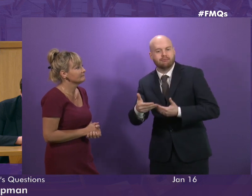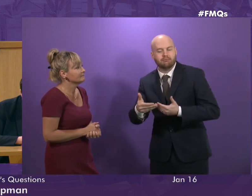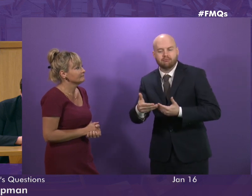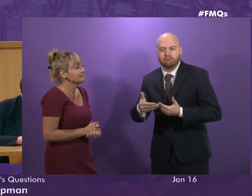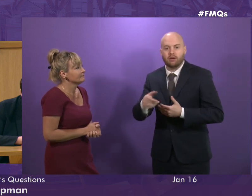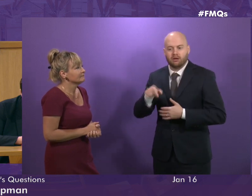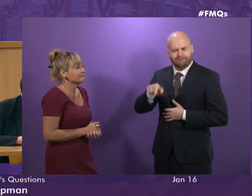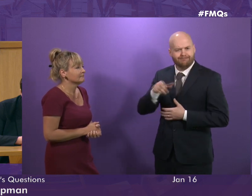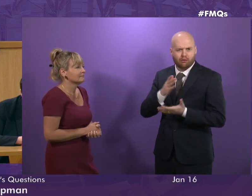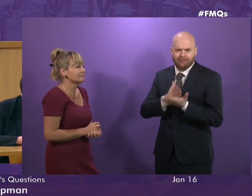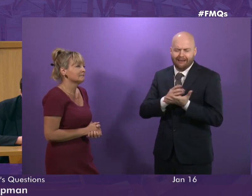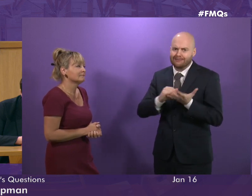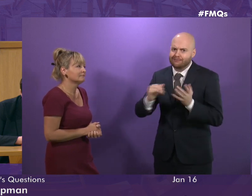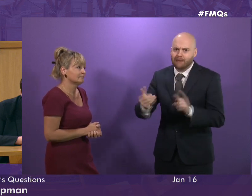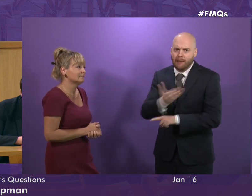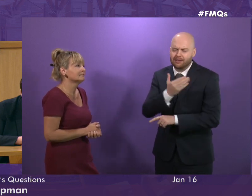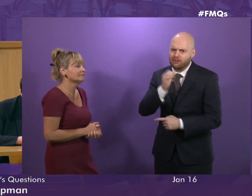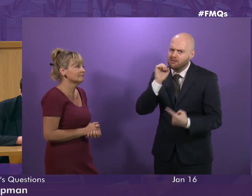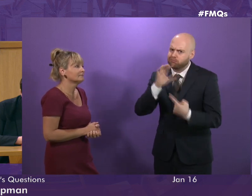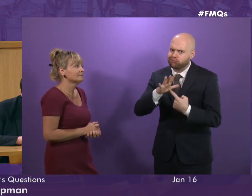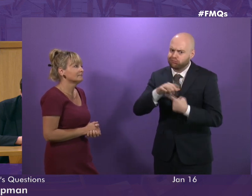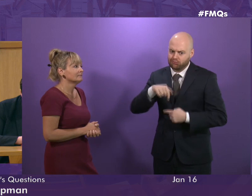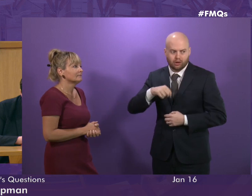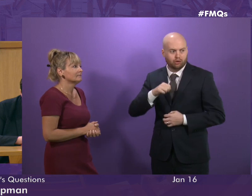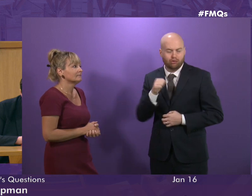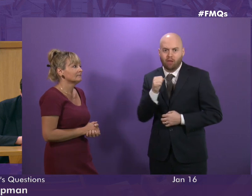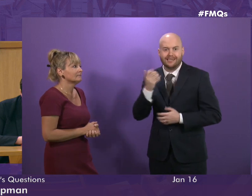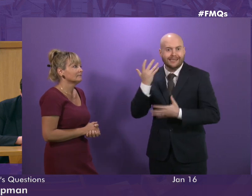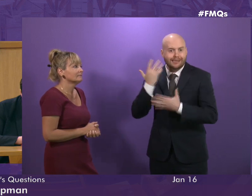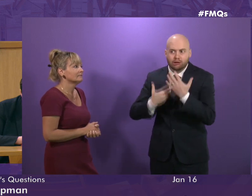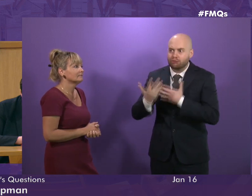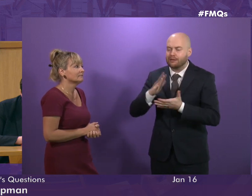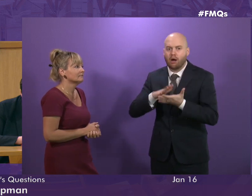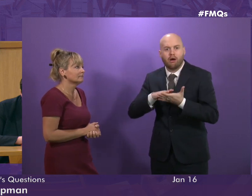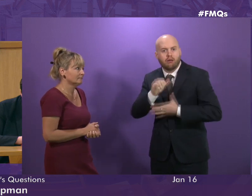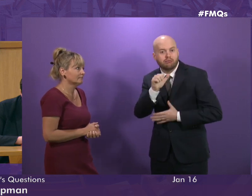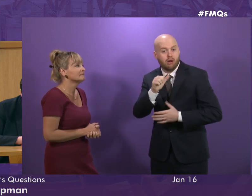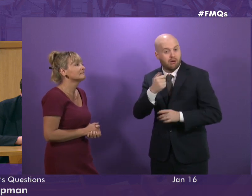history and culture and on the fact that angling still supports many jobs in rural Scotland.